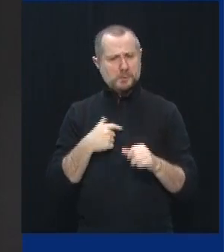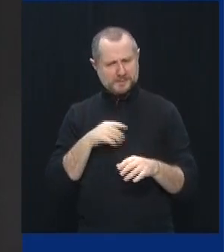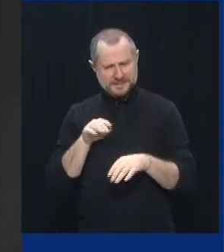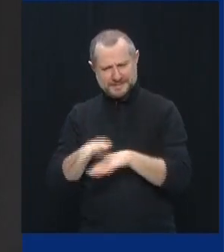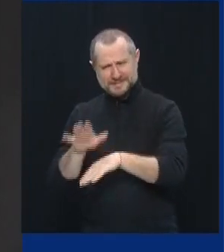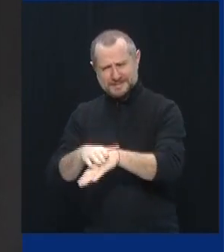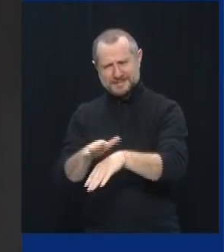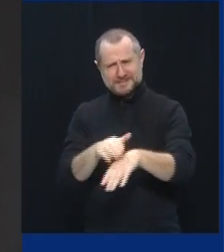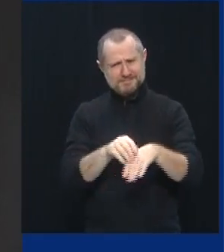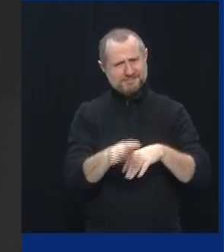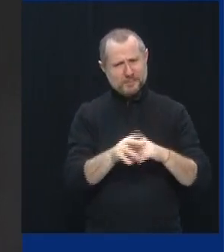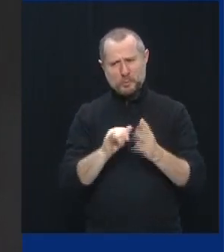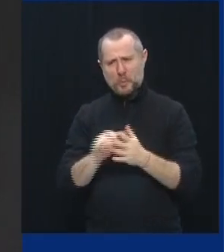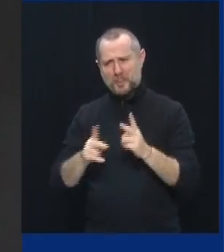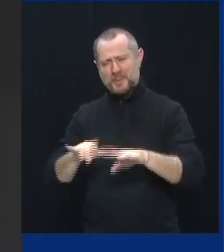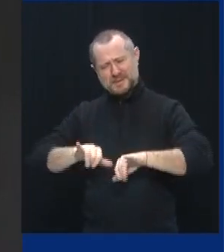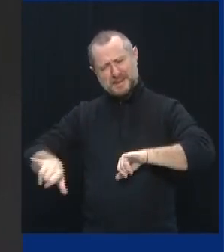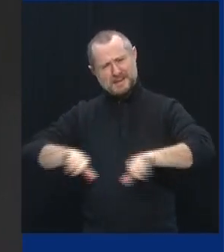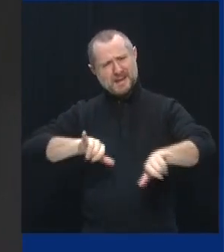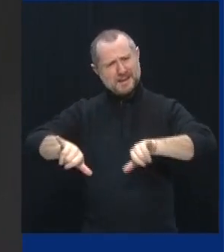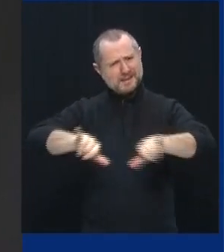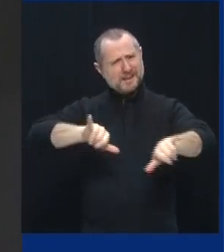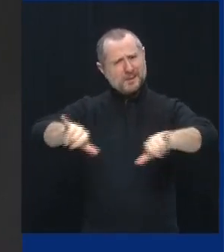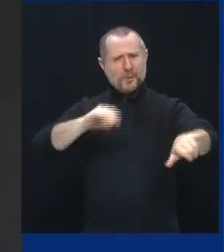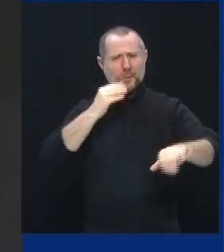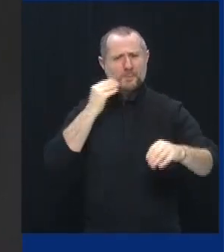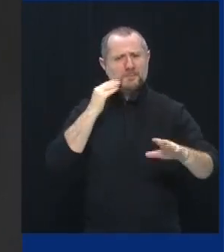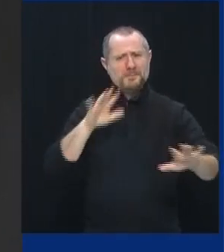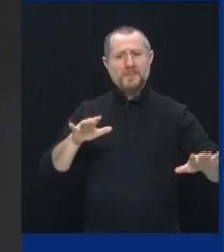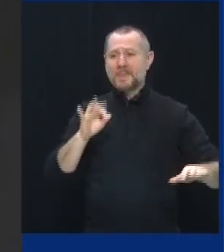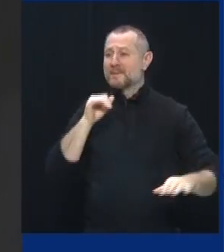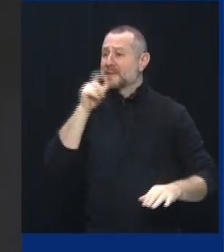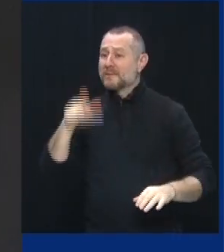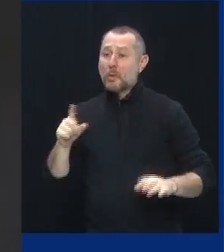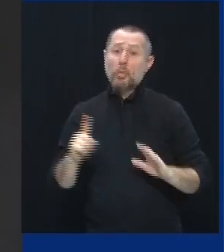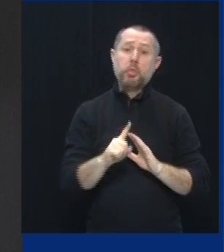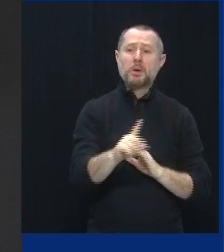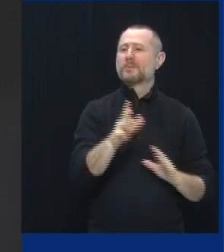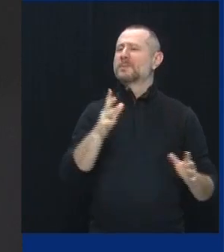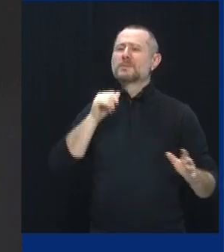CURRENT RIDERSHIP BUSES CARRIED 13% OF PRE-COVID RIDERSHIP. WE CONTINUE TO ADVISE NEW